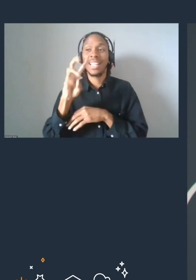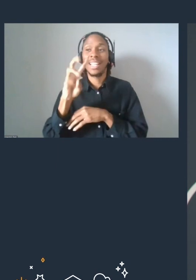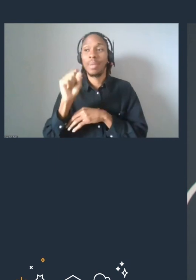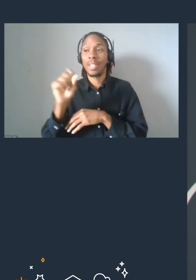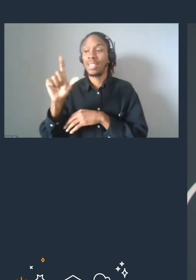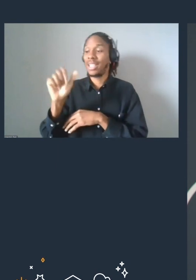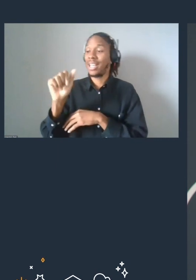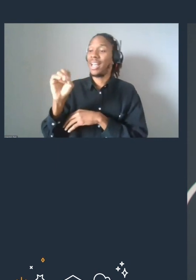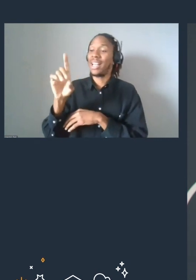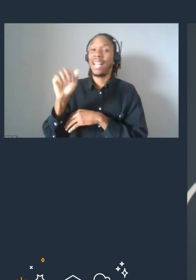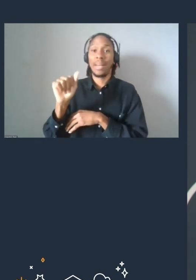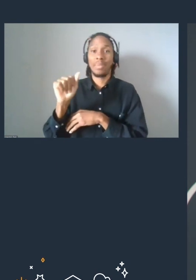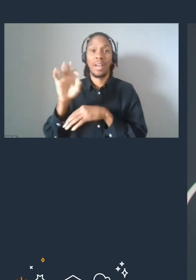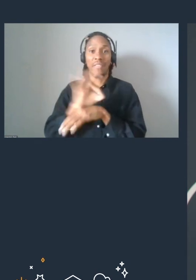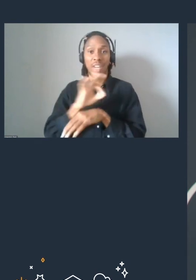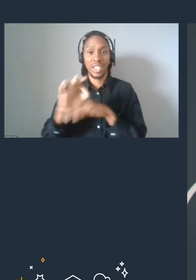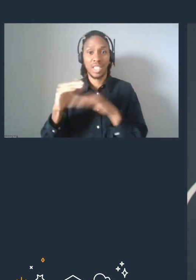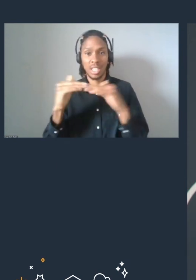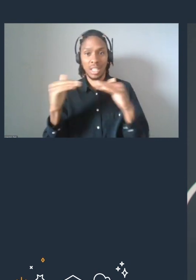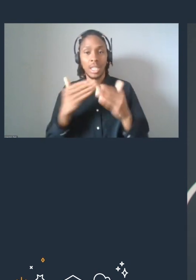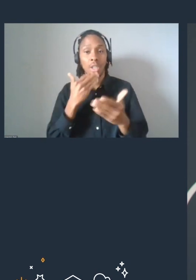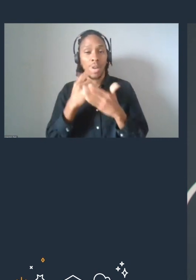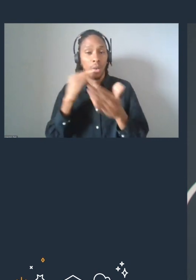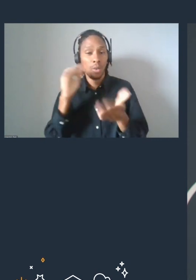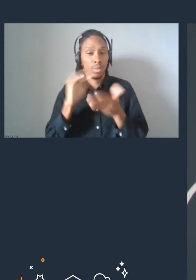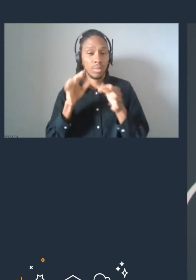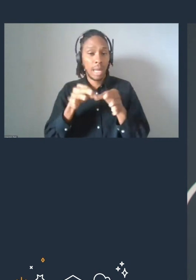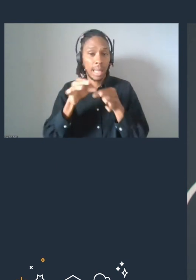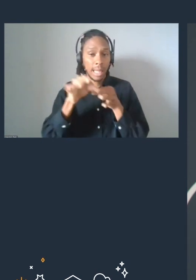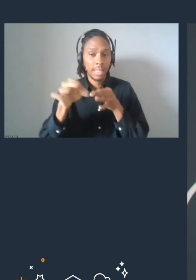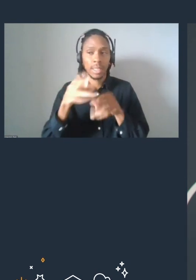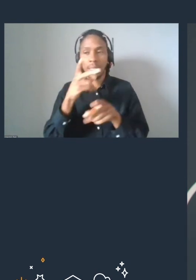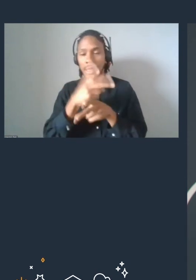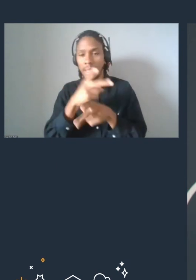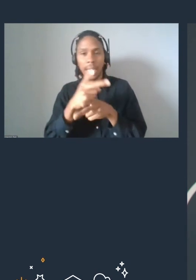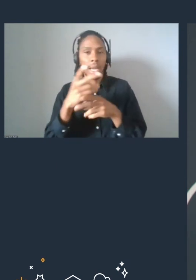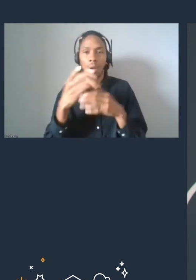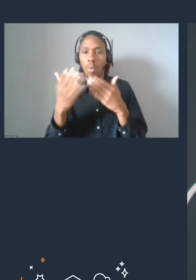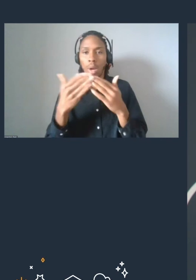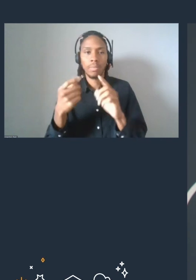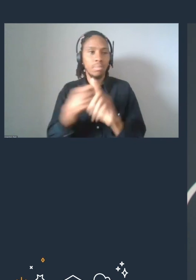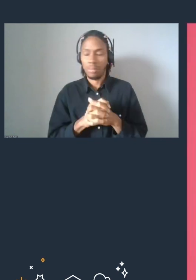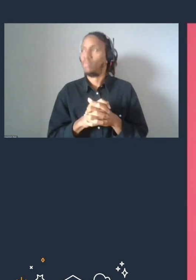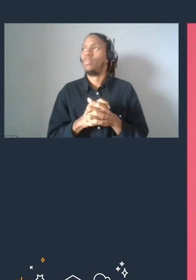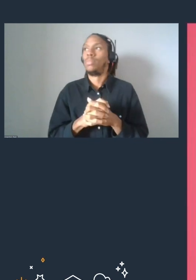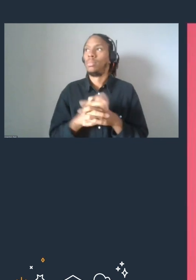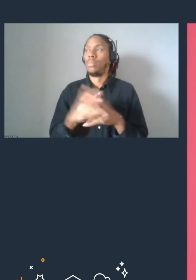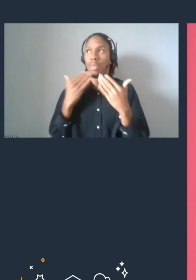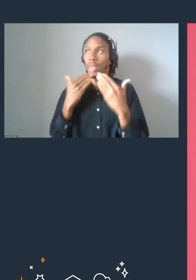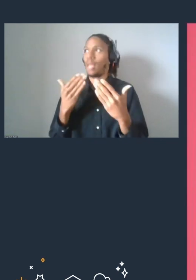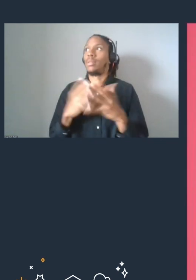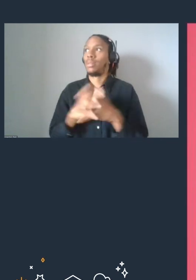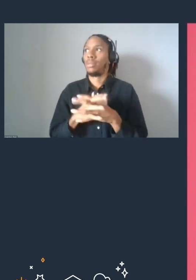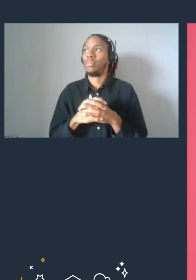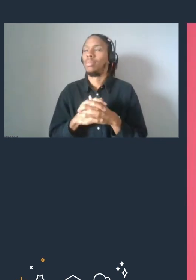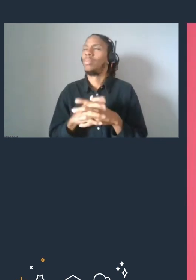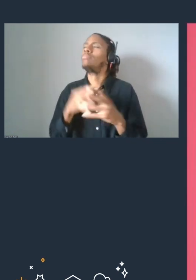So that's a good way for you to reduce latency or, you know, take care of throttles and all that. What about support for inline Lambdas